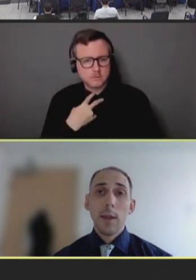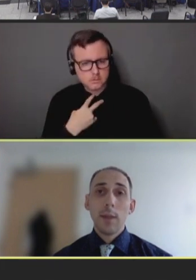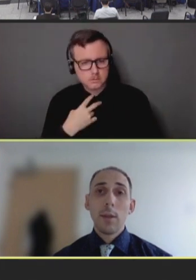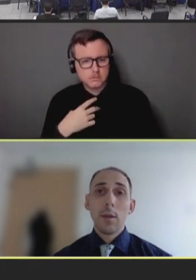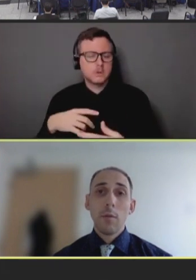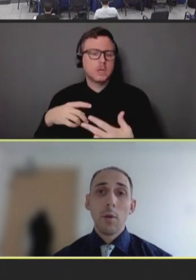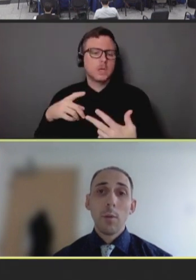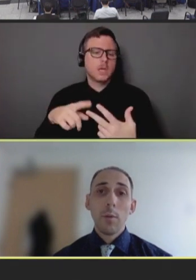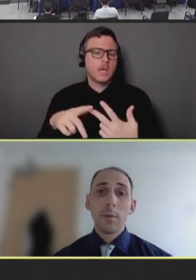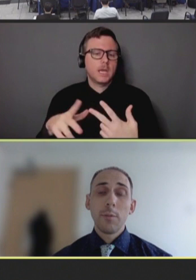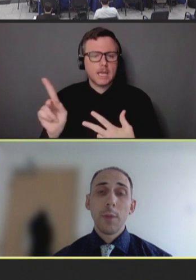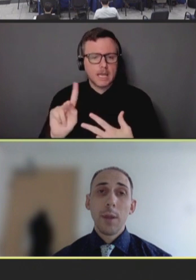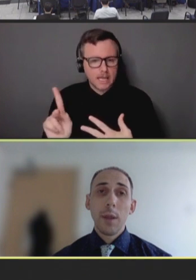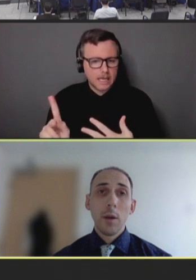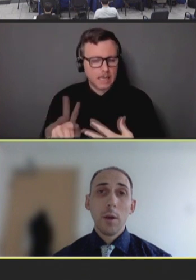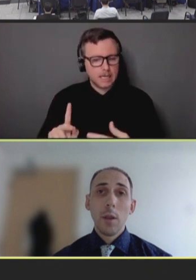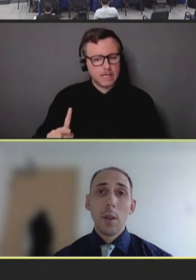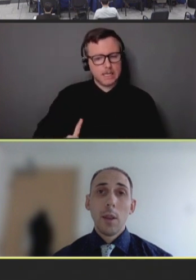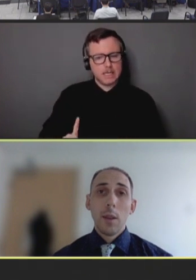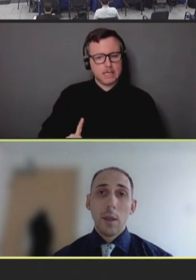at the end of follow-up as displayed here.